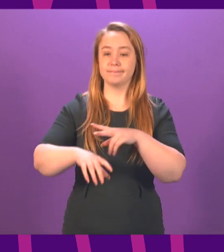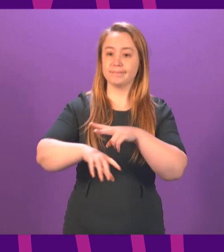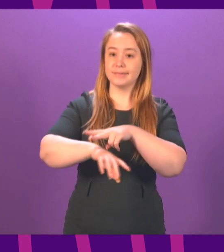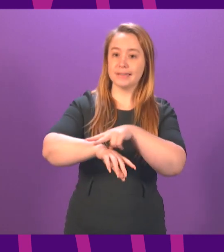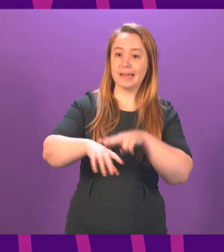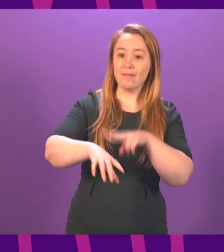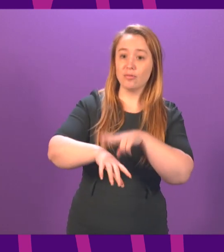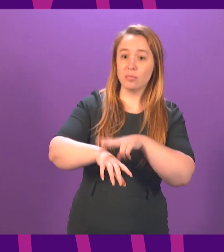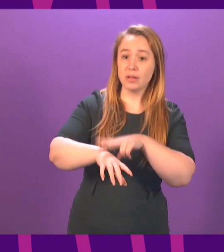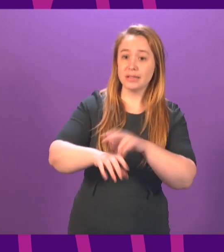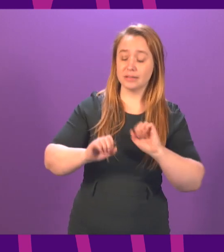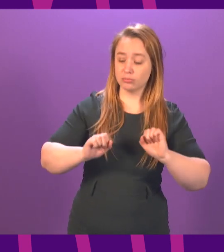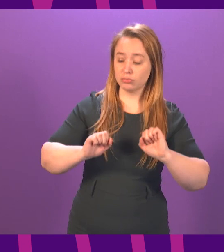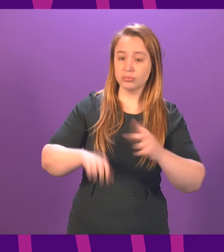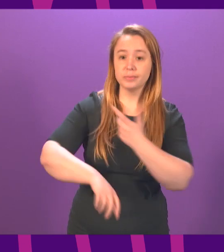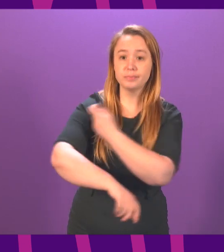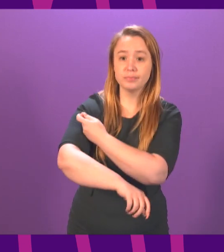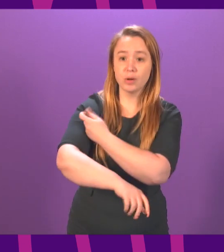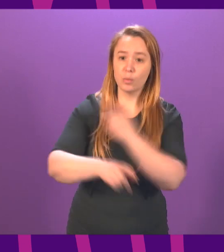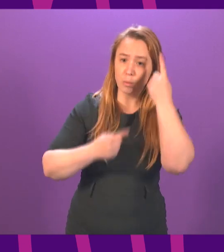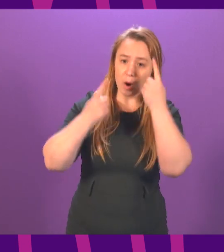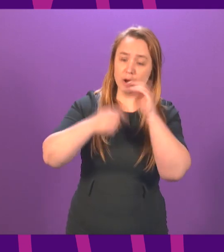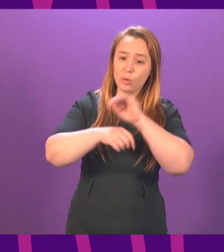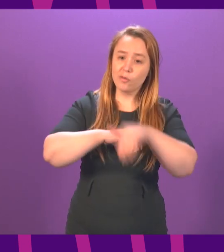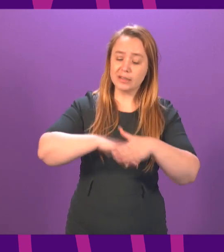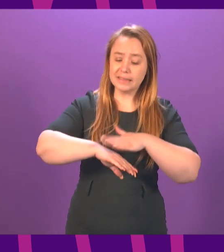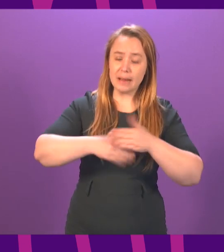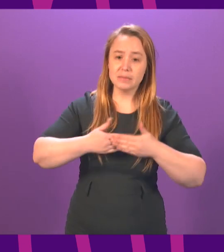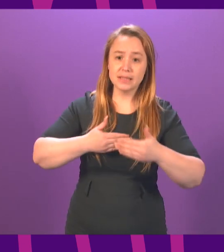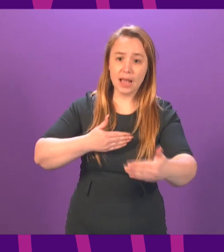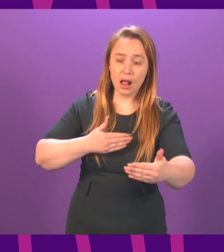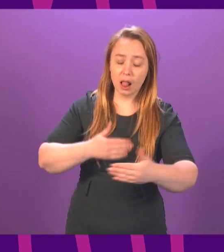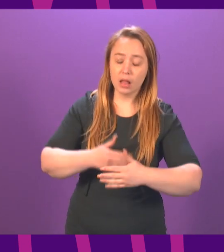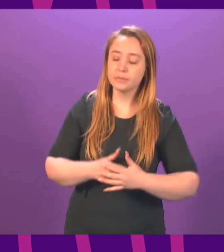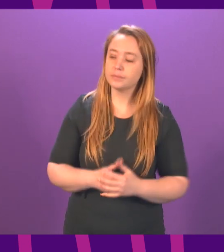The First Minister (Nicola Sturgeon): I absolutely understand